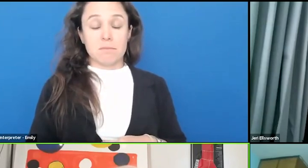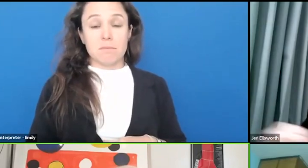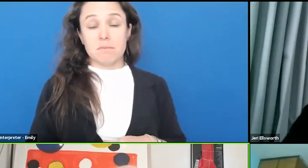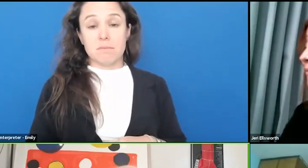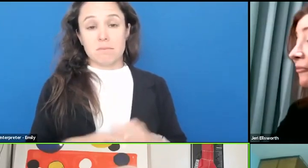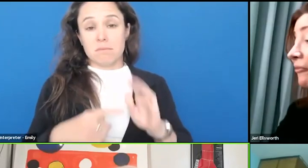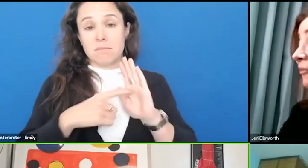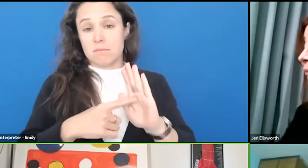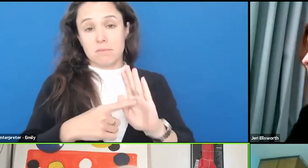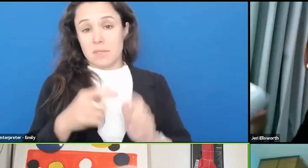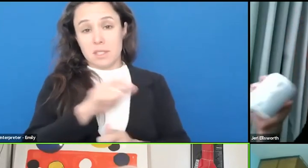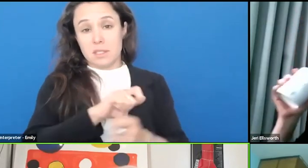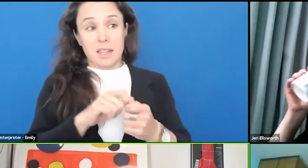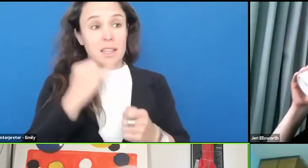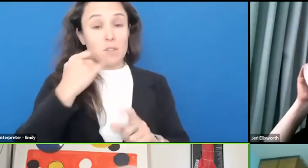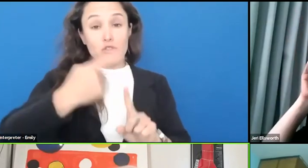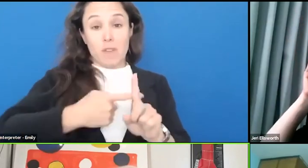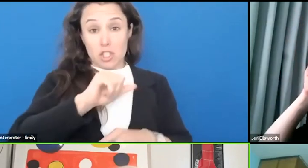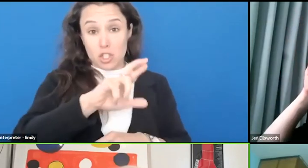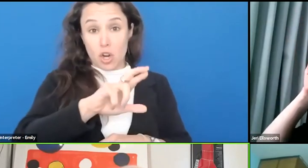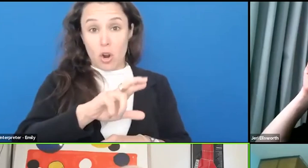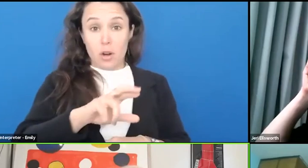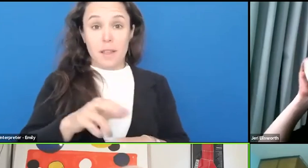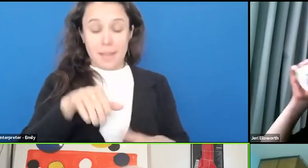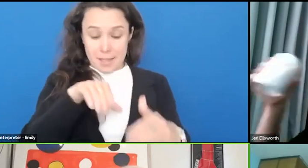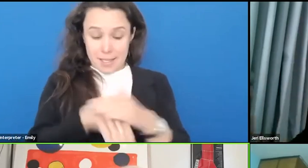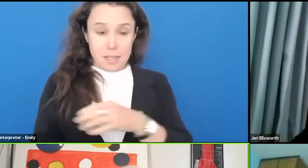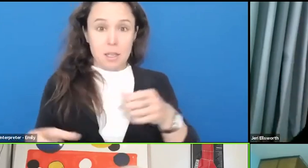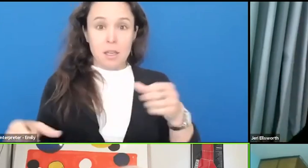car and get into it you would like to think that turning the steering wheel to the left results in